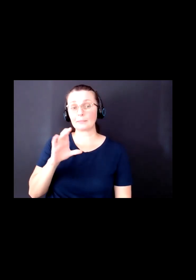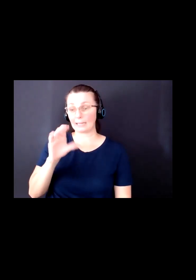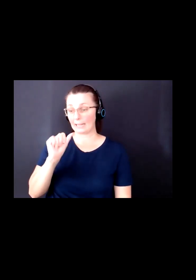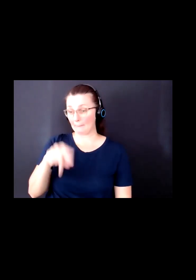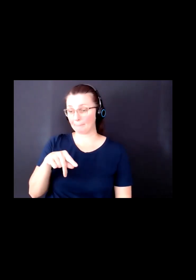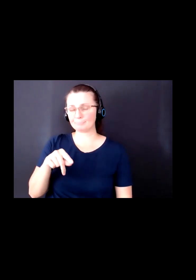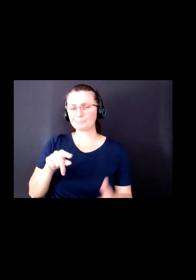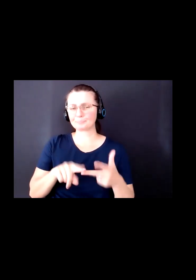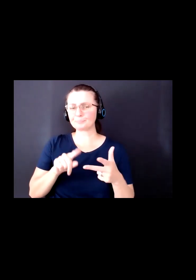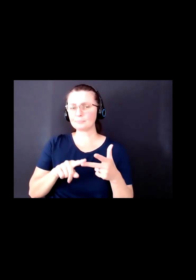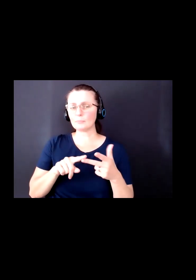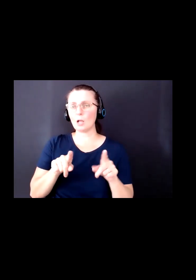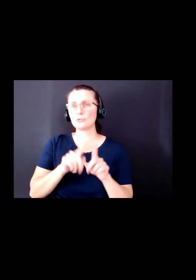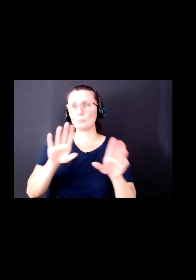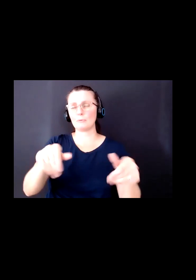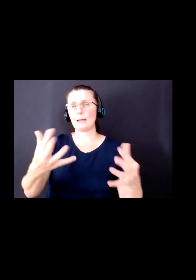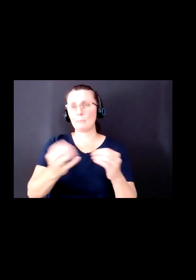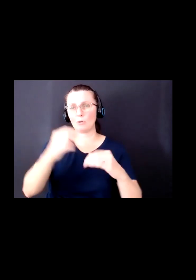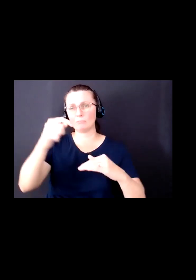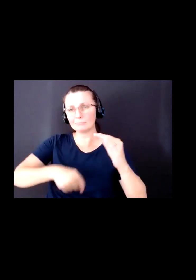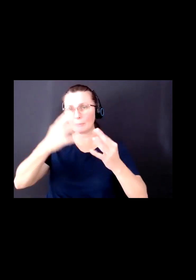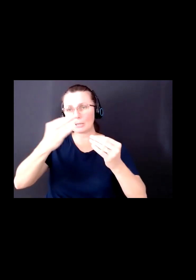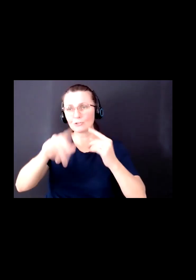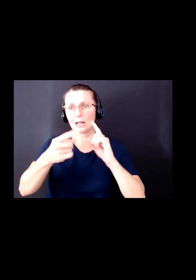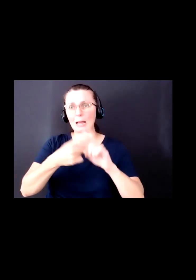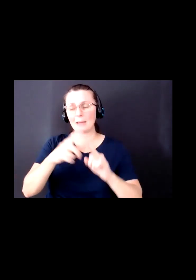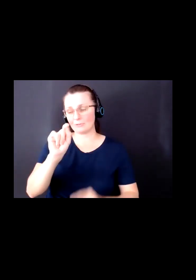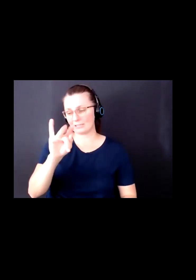title 1 of the ADA, which is the part of the ADA that deals with